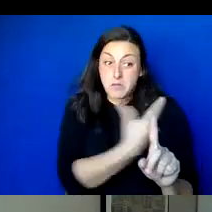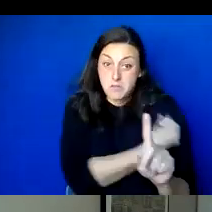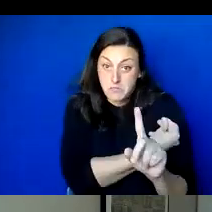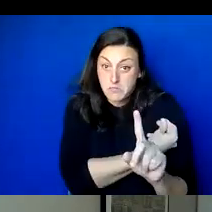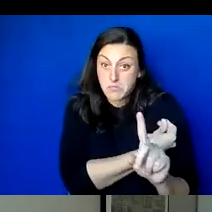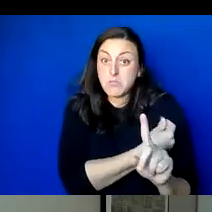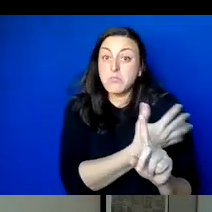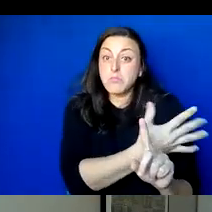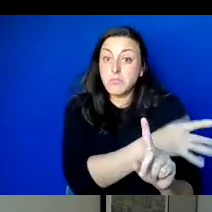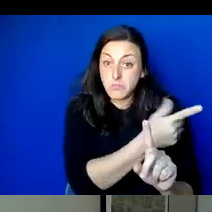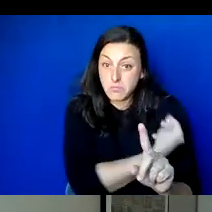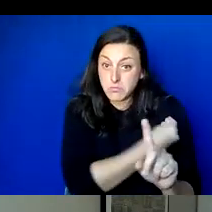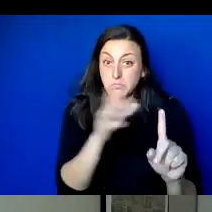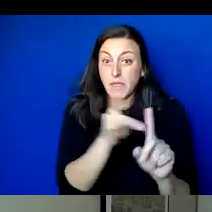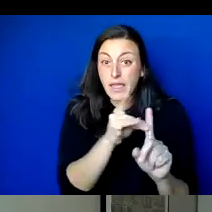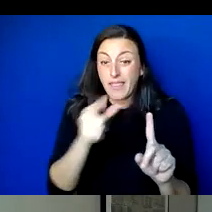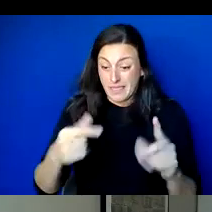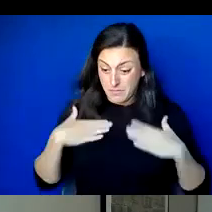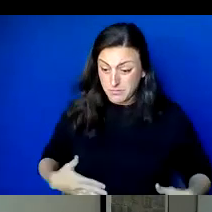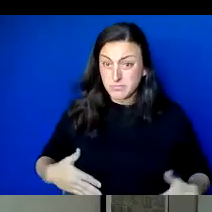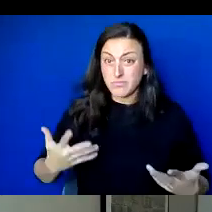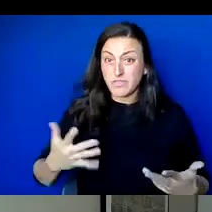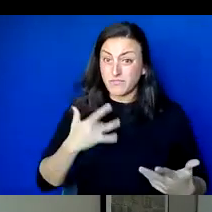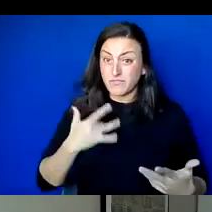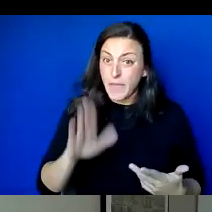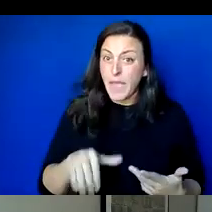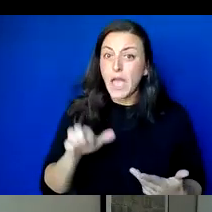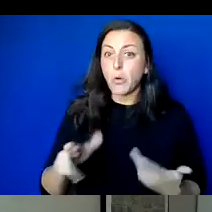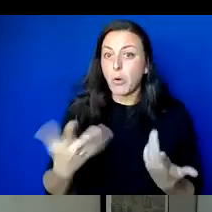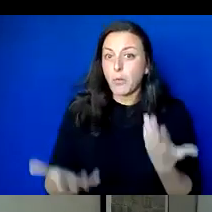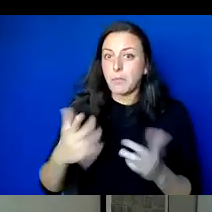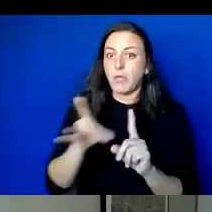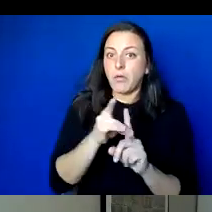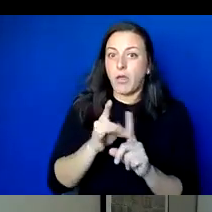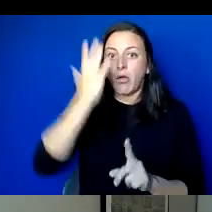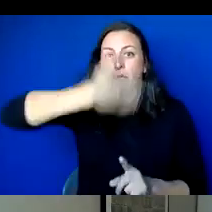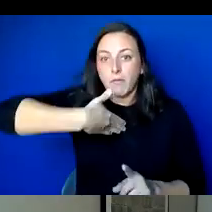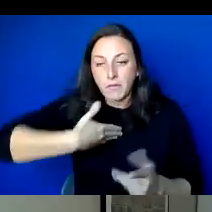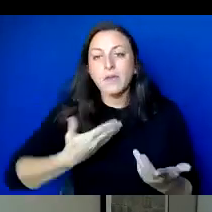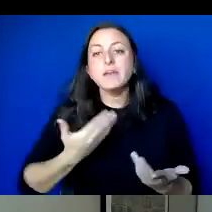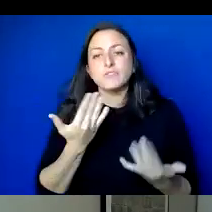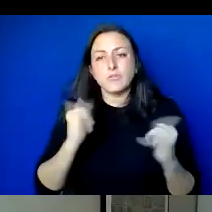possibility that individuals could see a benefit of the vaccine that prevents symptomatic infection